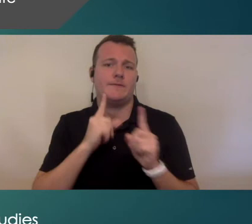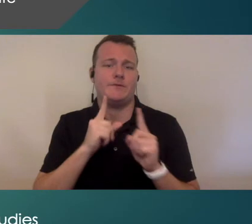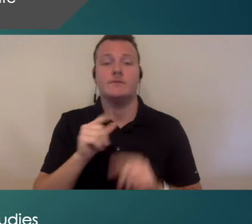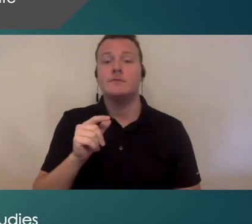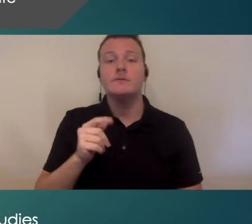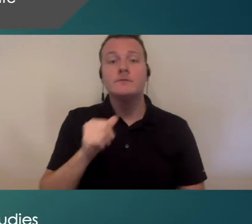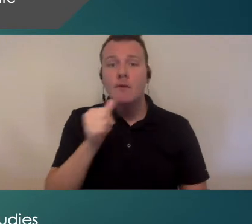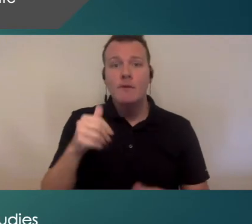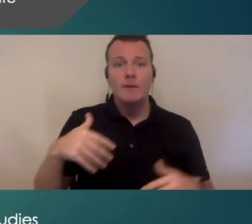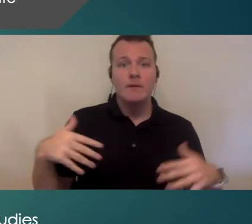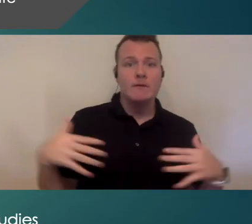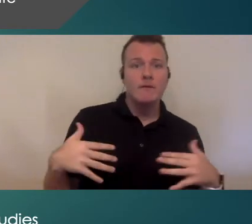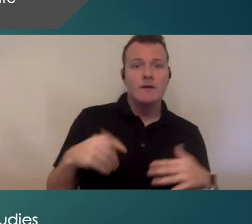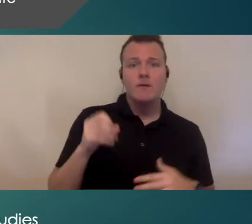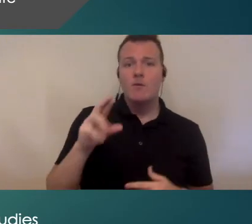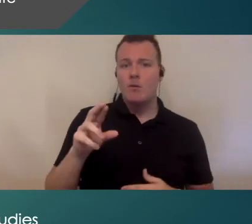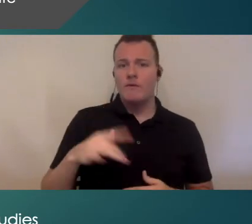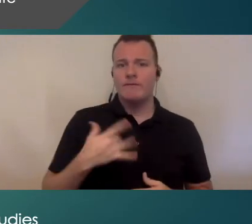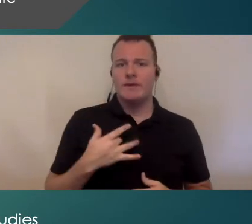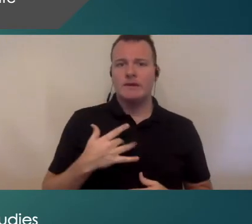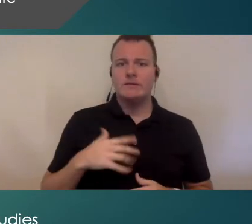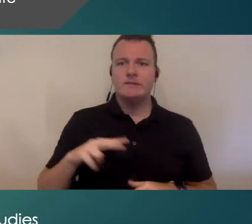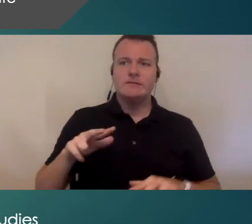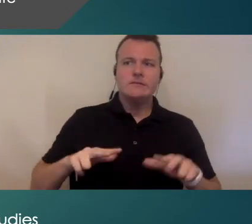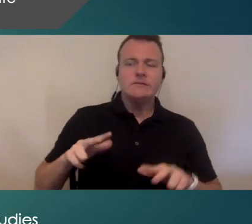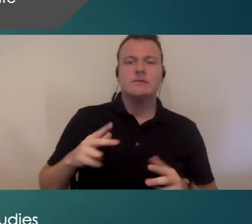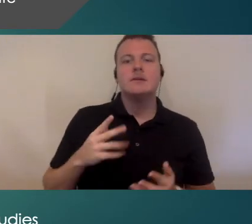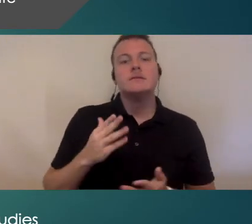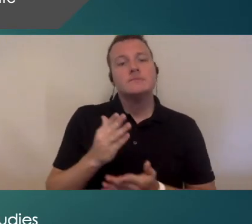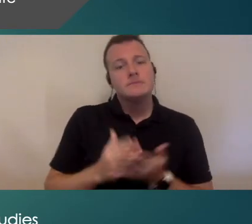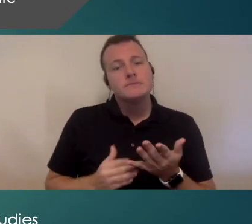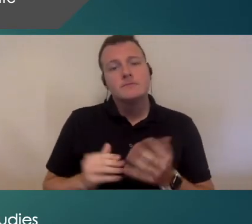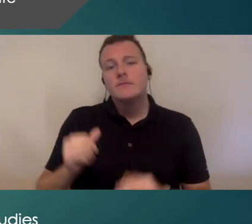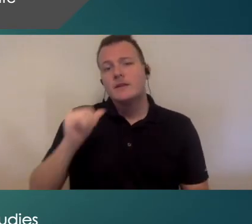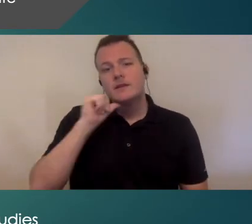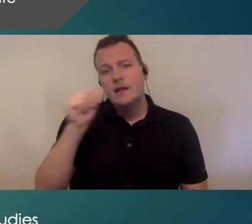So don't be afraid, and don't be turned off. Some of them are informal group